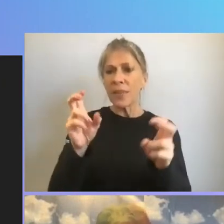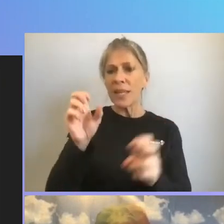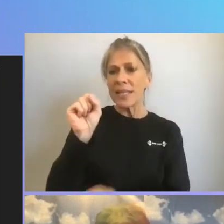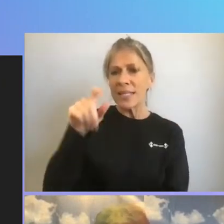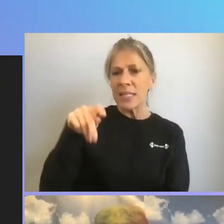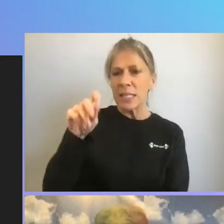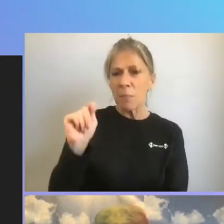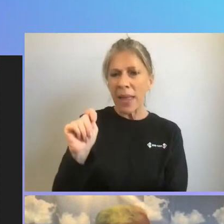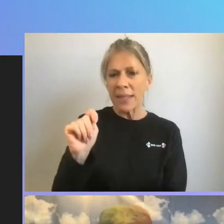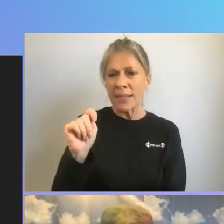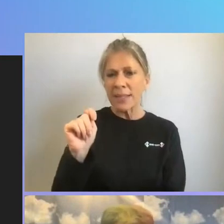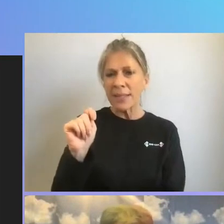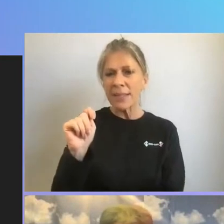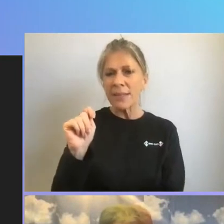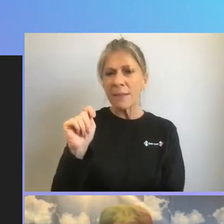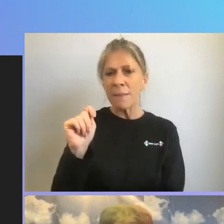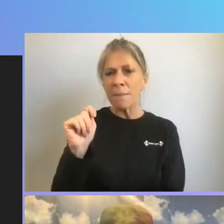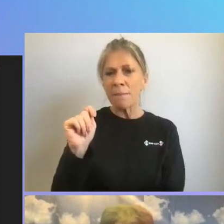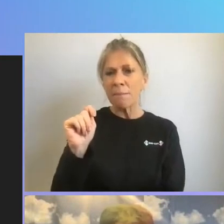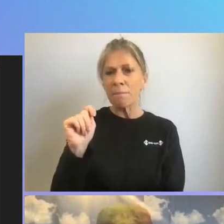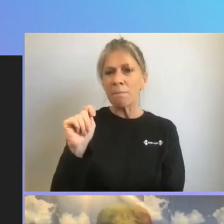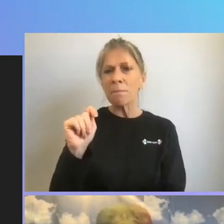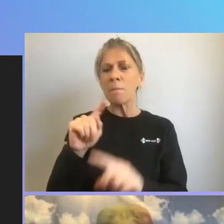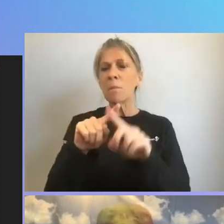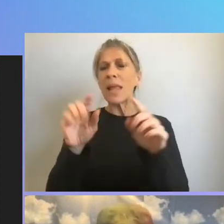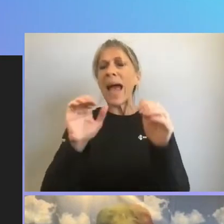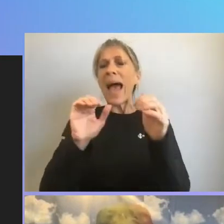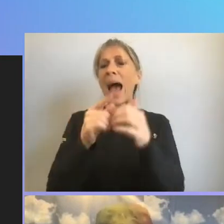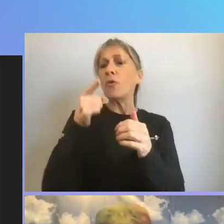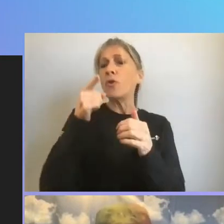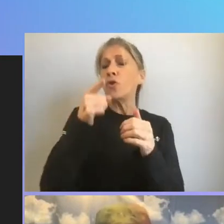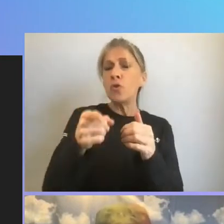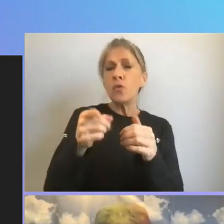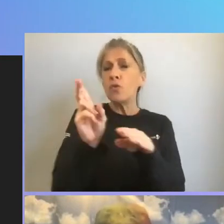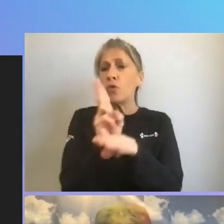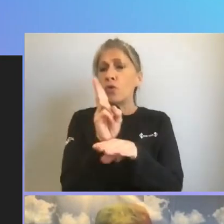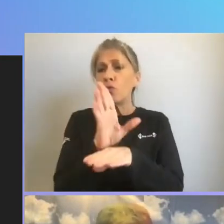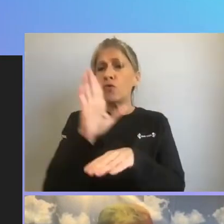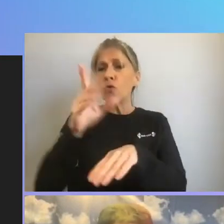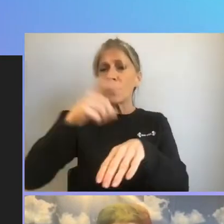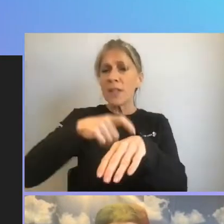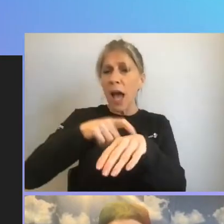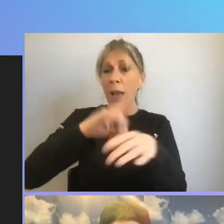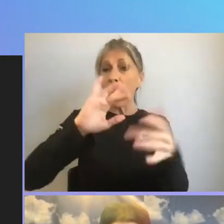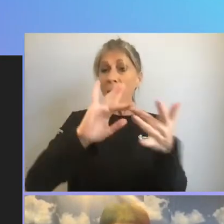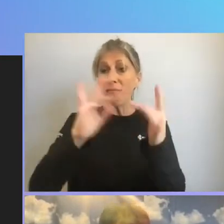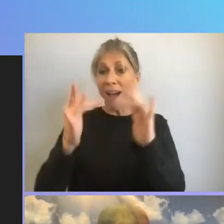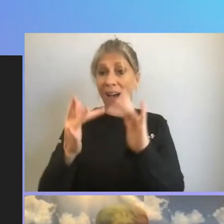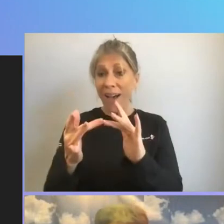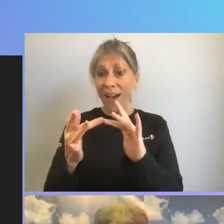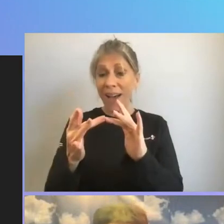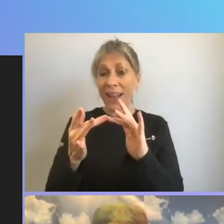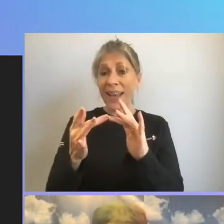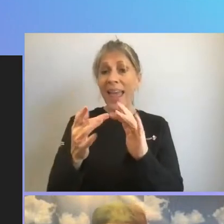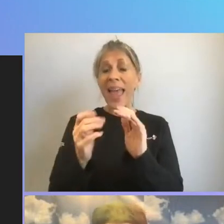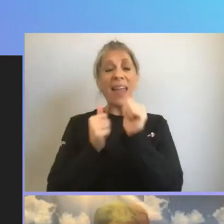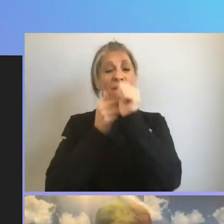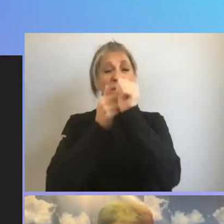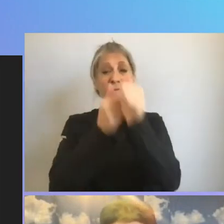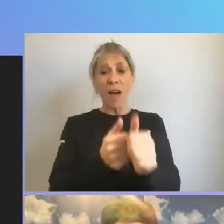essentially how how do you spend your time, uh, online and